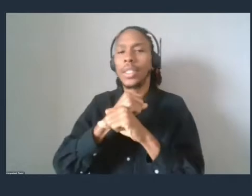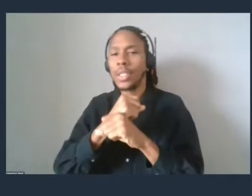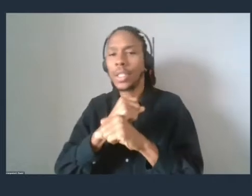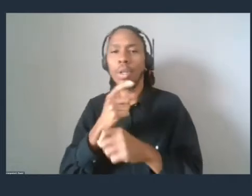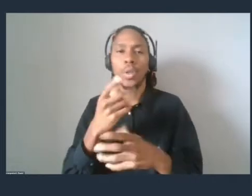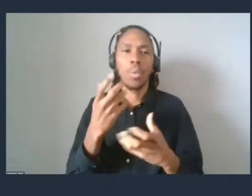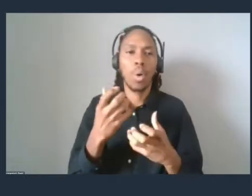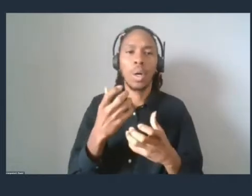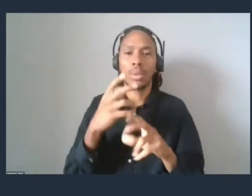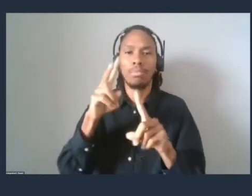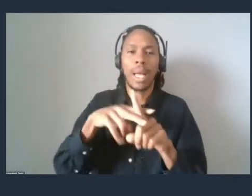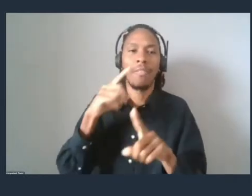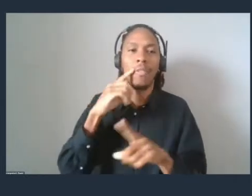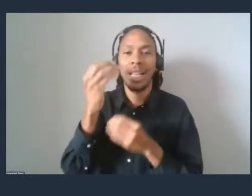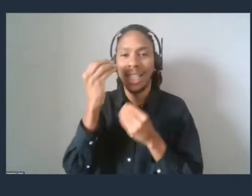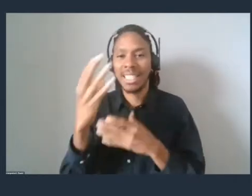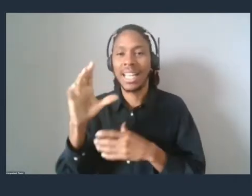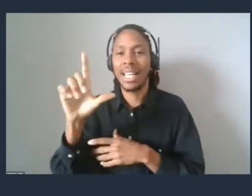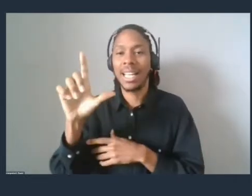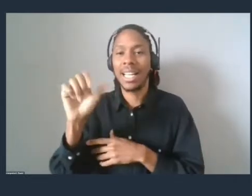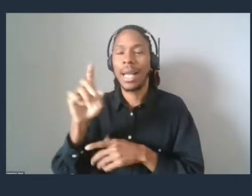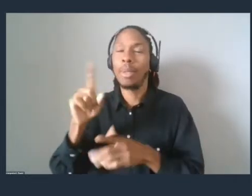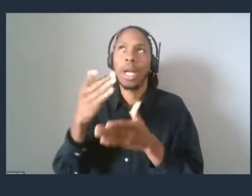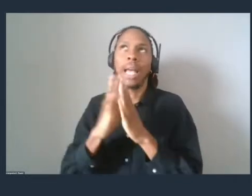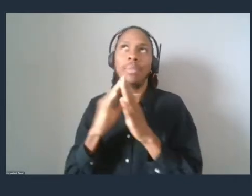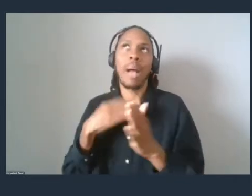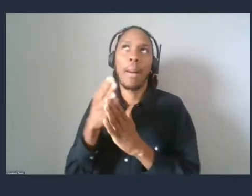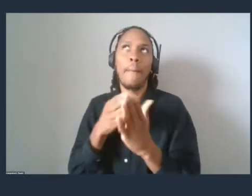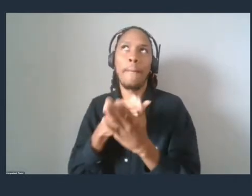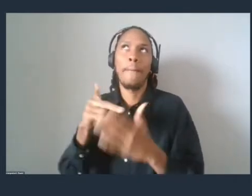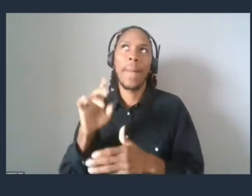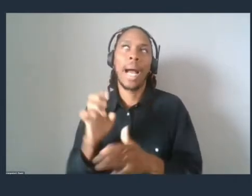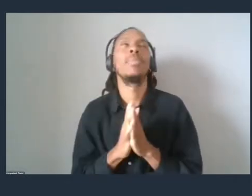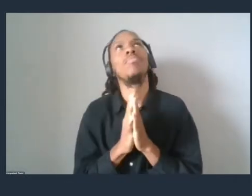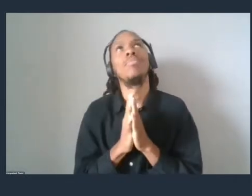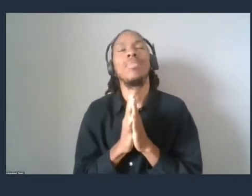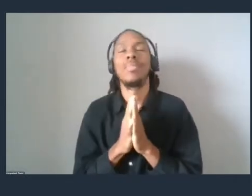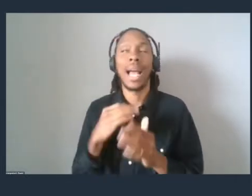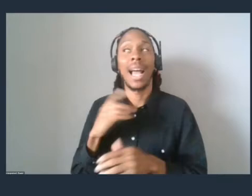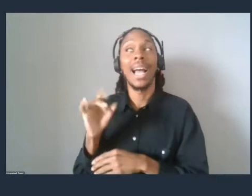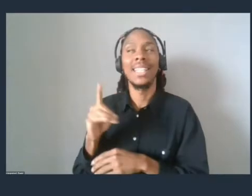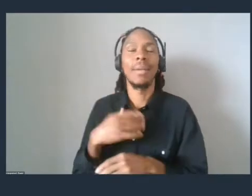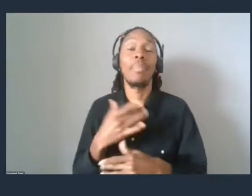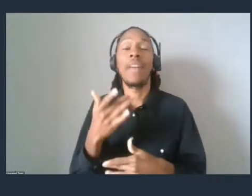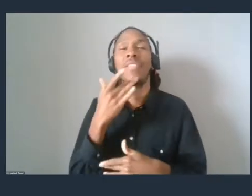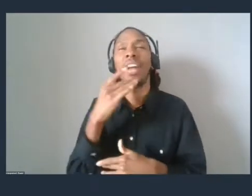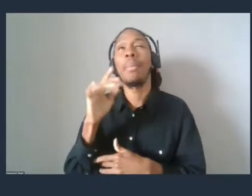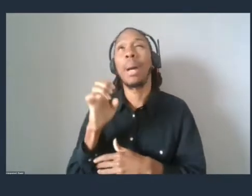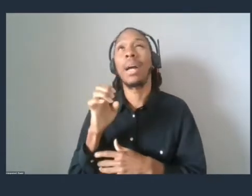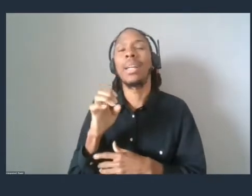to a data lake, but you asked me about pie. I did. Favorite pie. - And my favorite pie is a cherry pie.